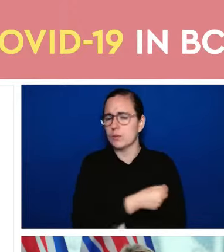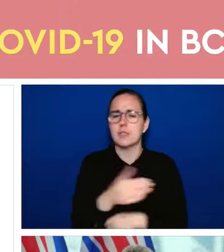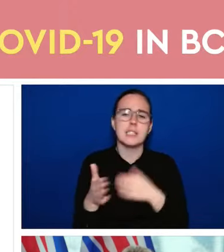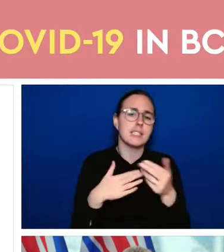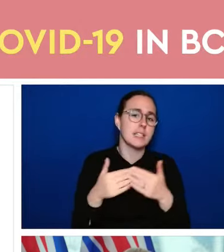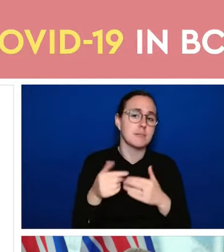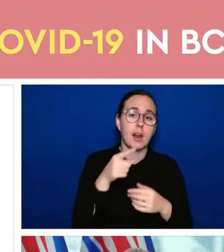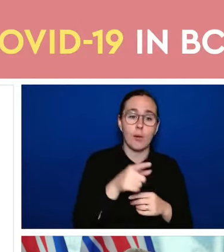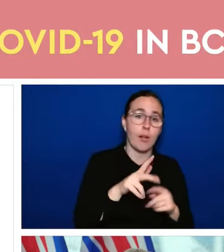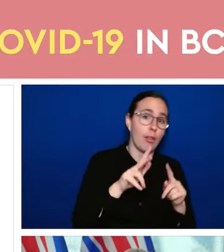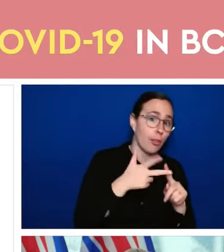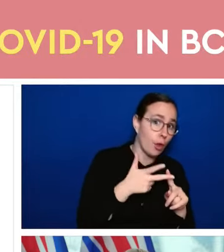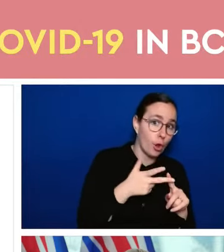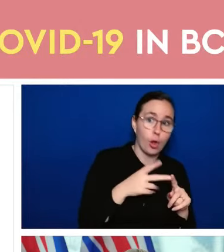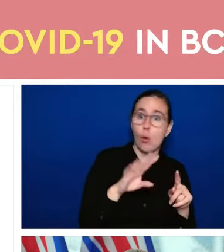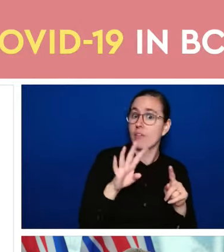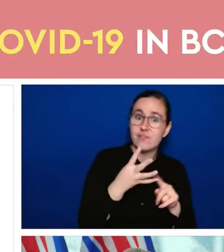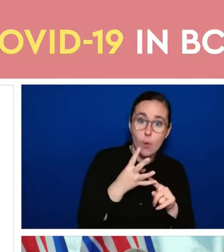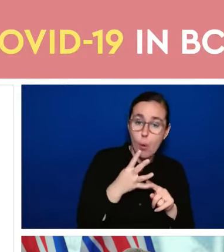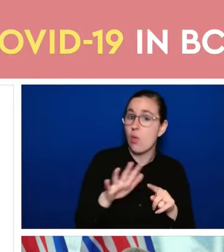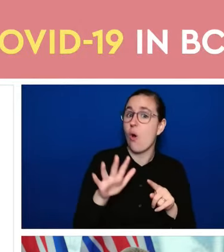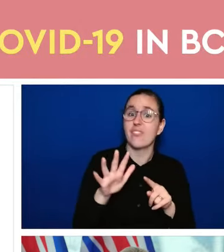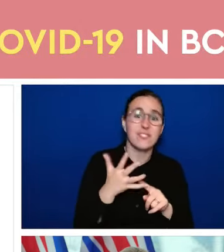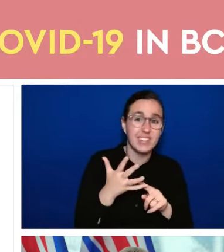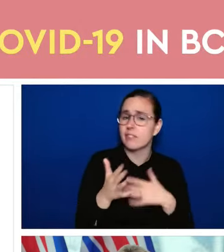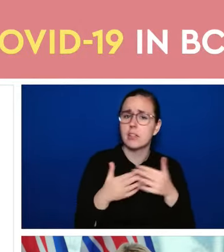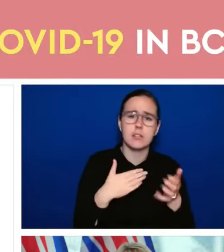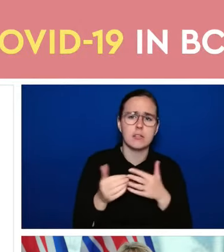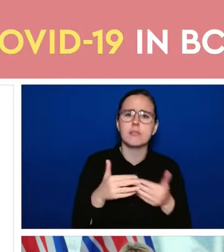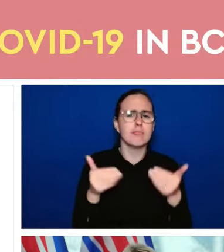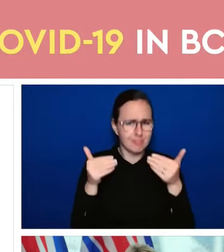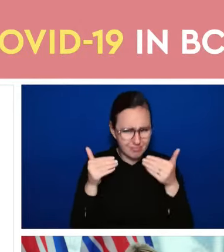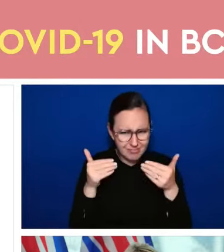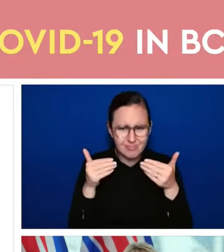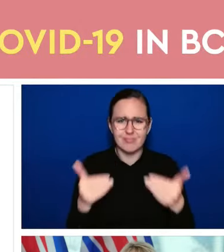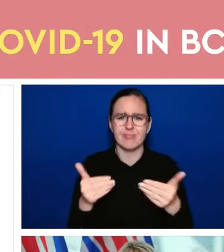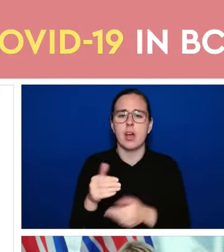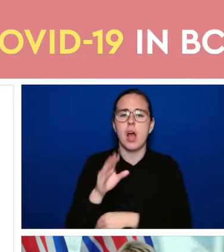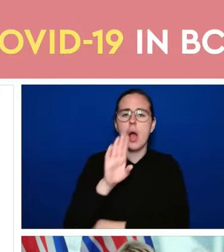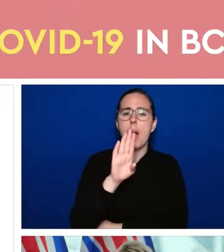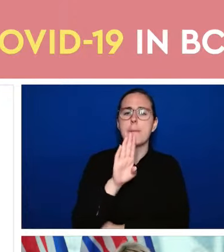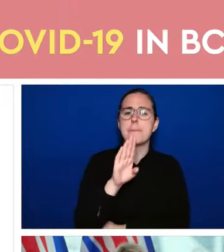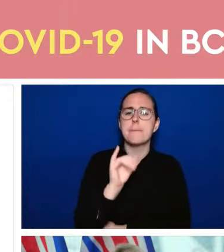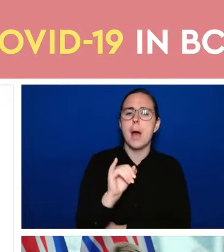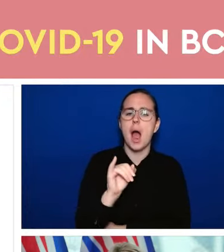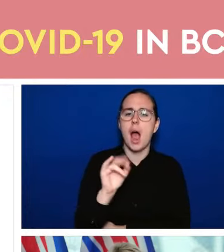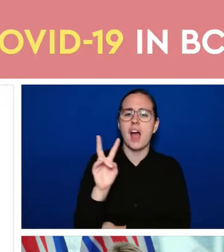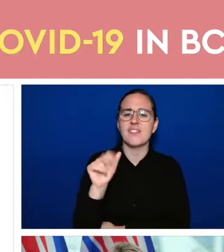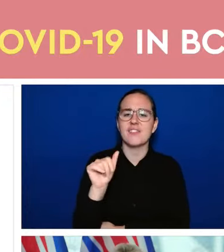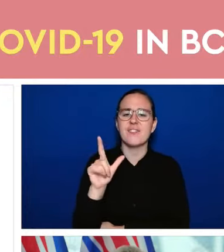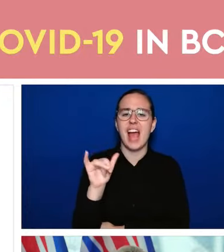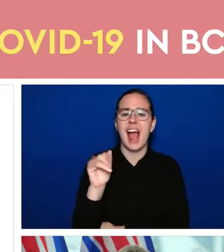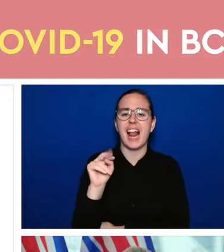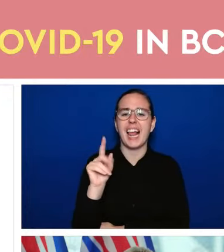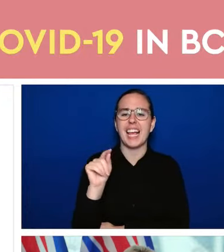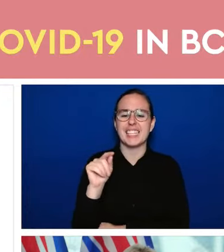when you should be getting now. We know that it protects against infection but that ways off over